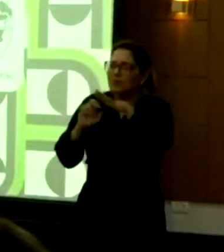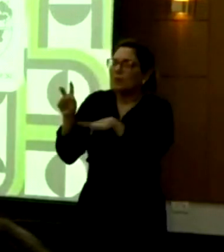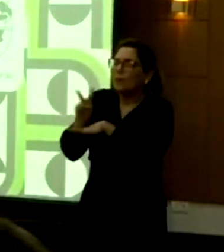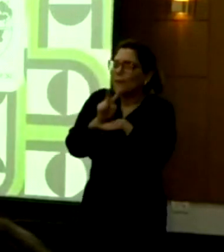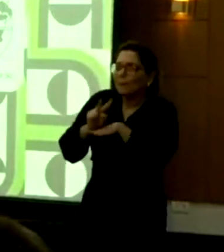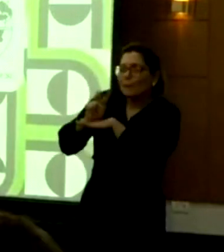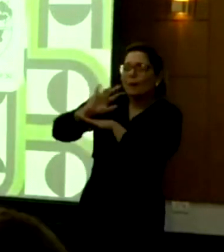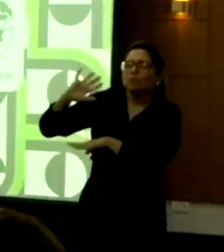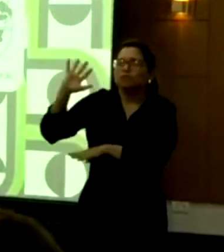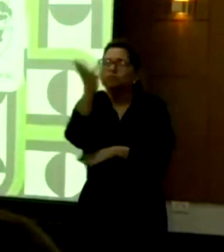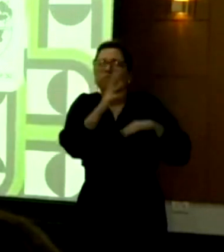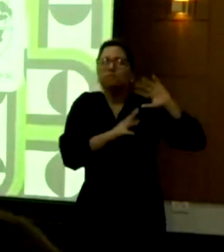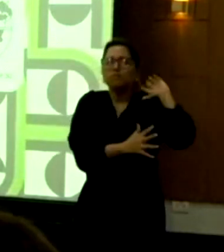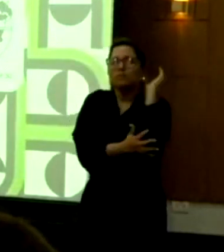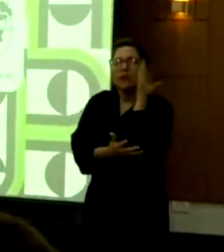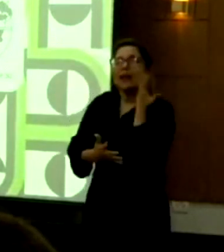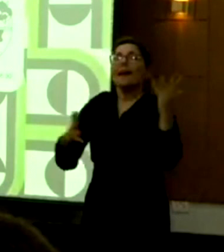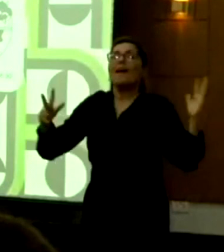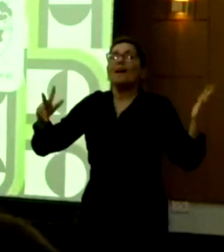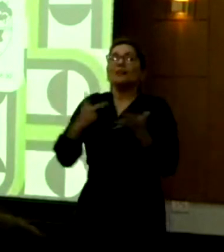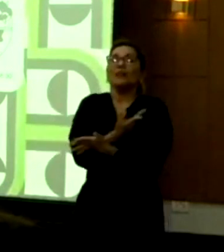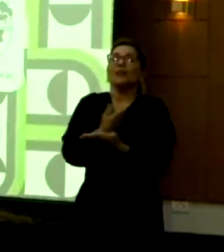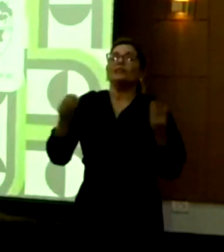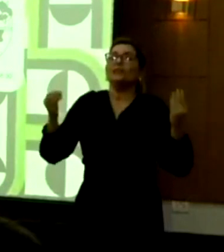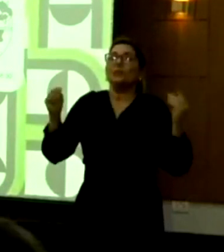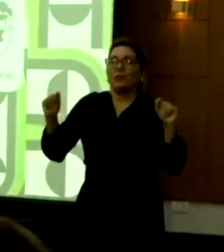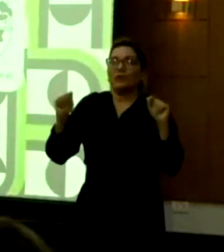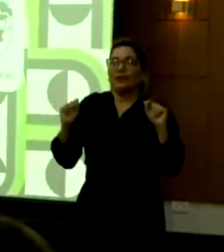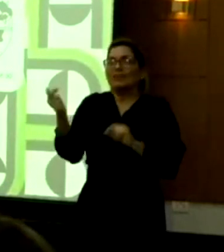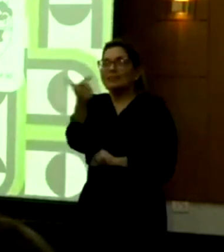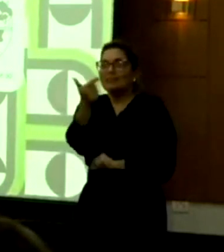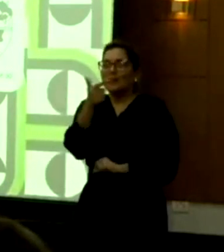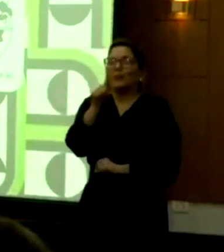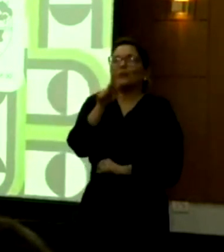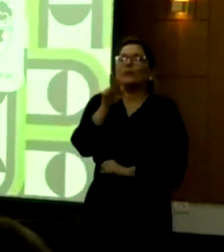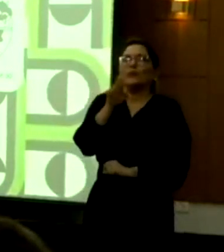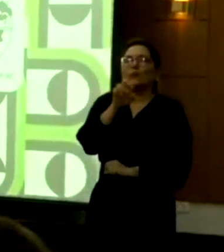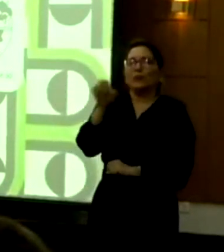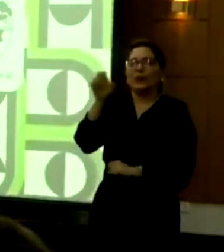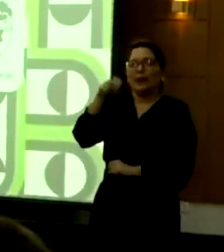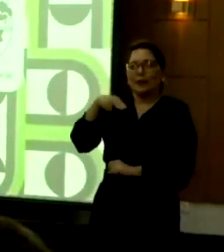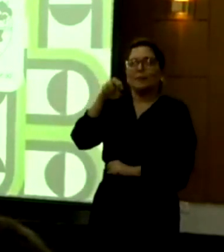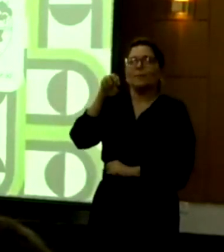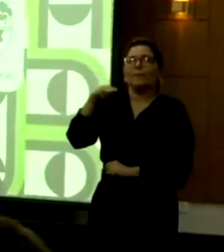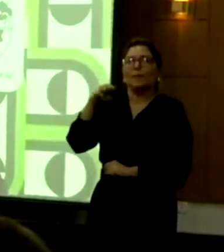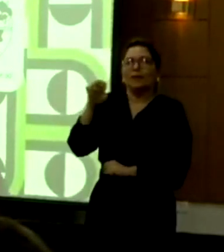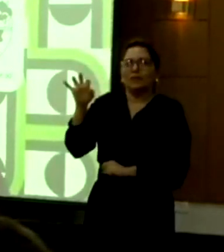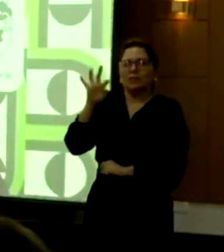is pleased to hold the second edition of Greenwich , Green Forest Forest consultancy is